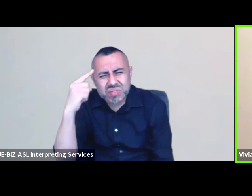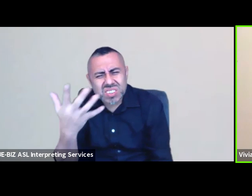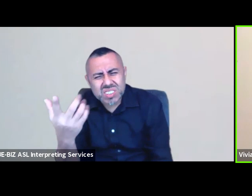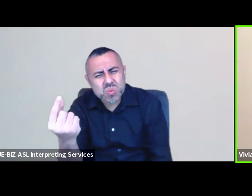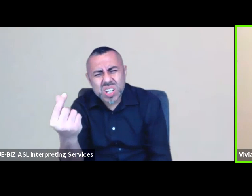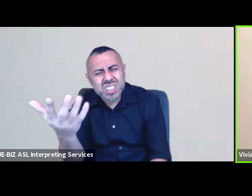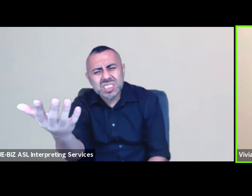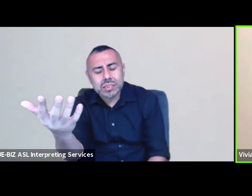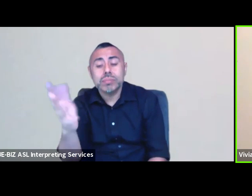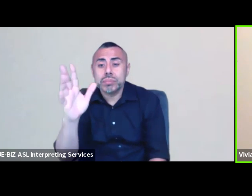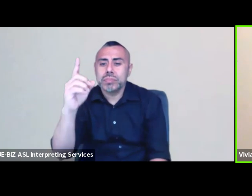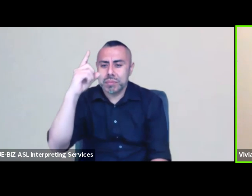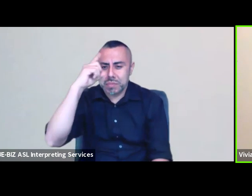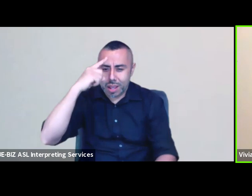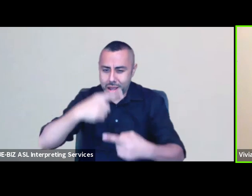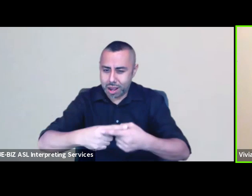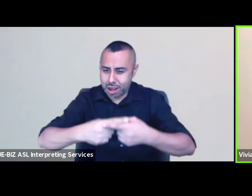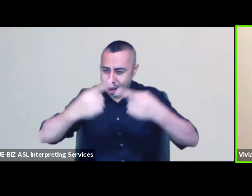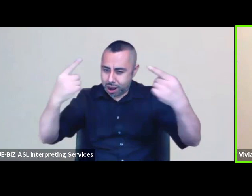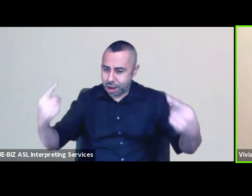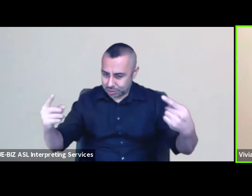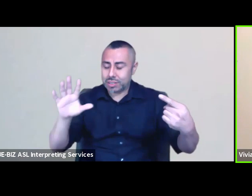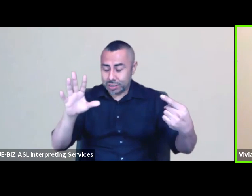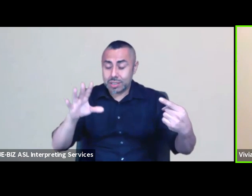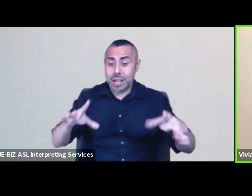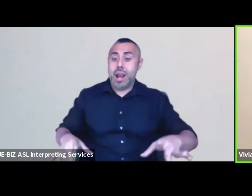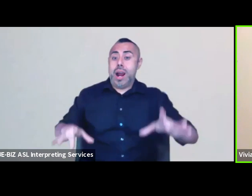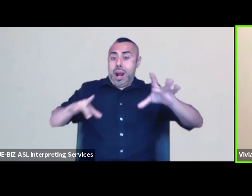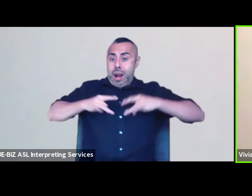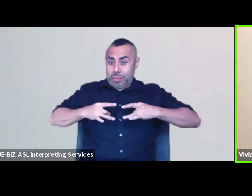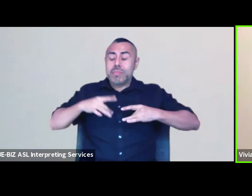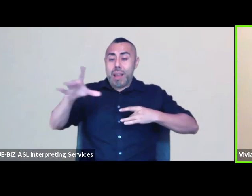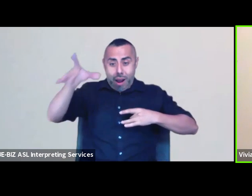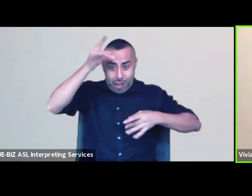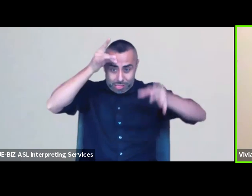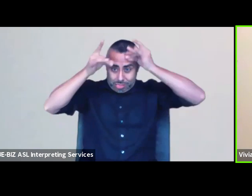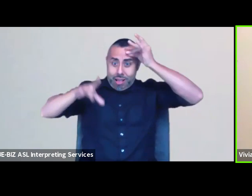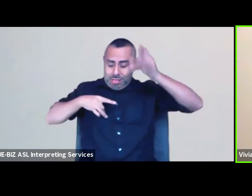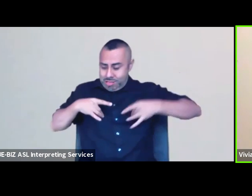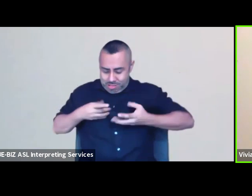what would you like to let go of? What do you not wanna take with you into this time?